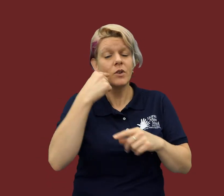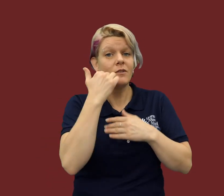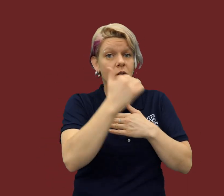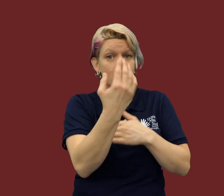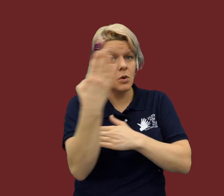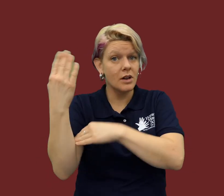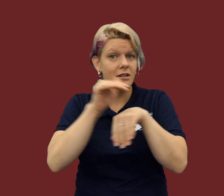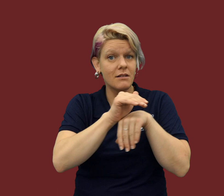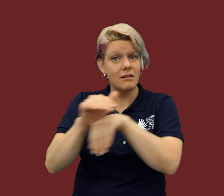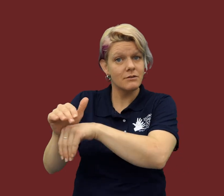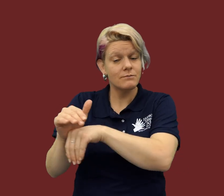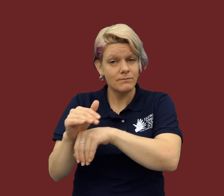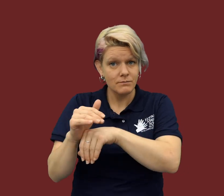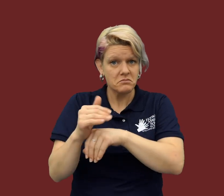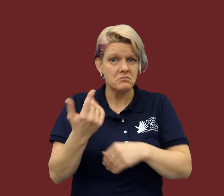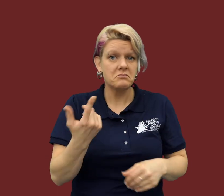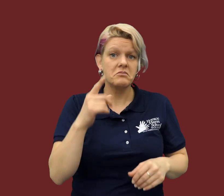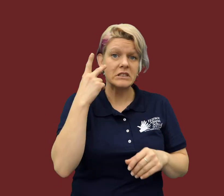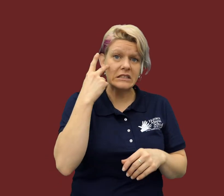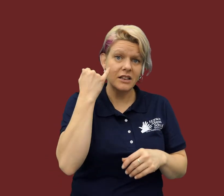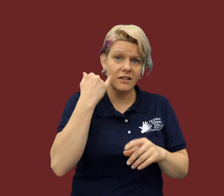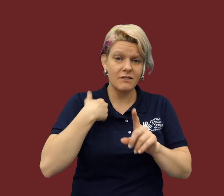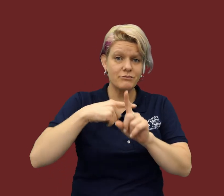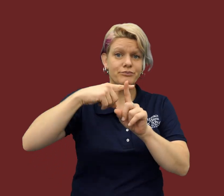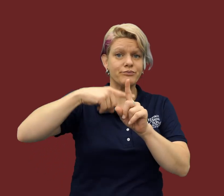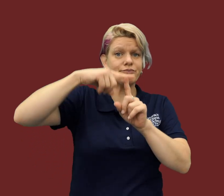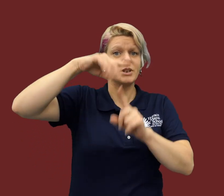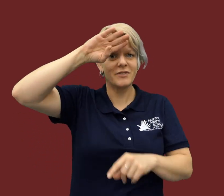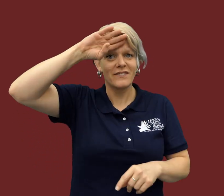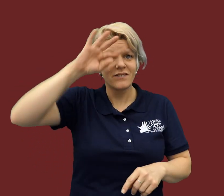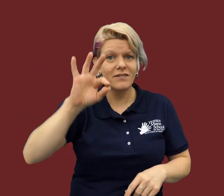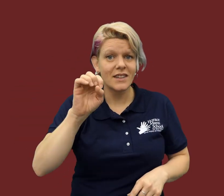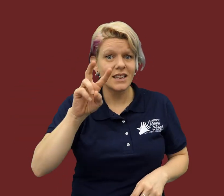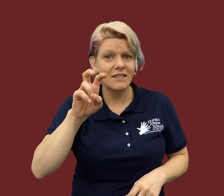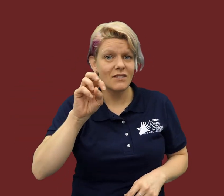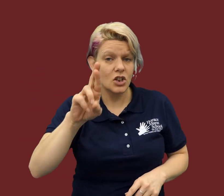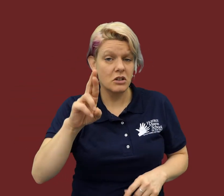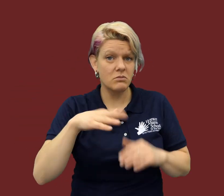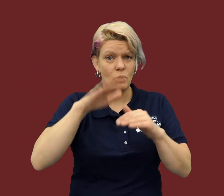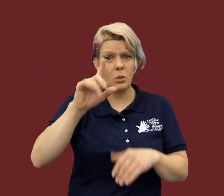health. Check your temperature twice daily, to see whether you have a fever or not, if